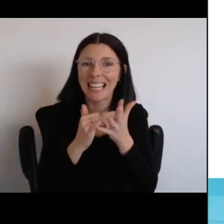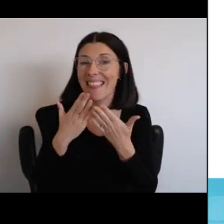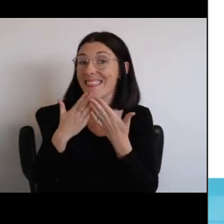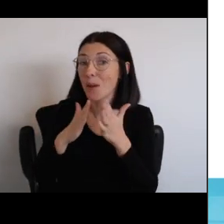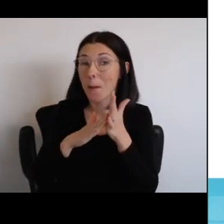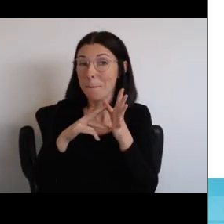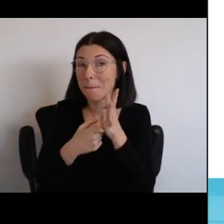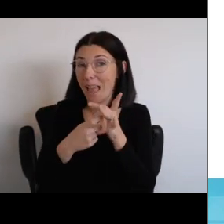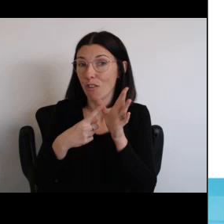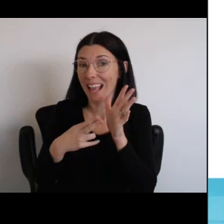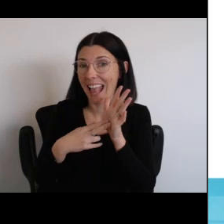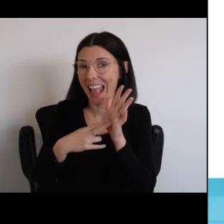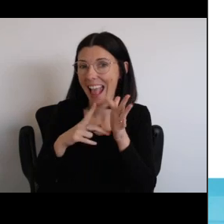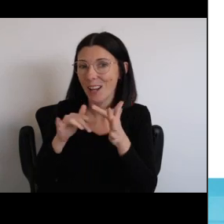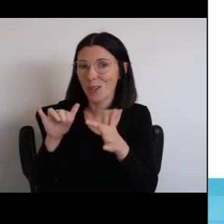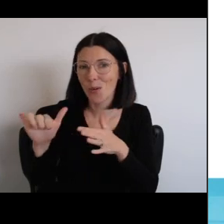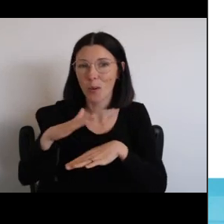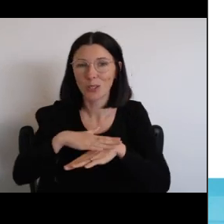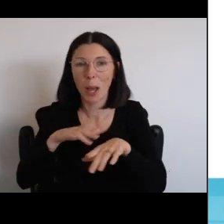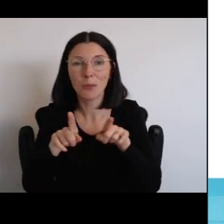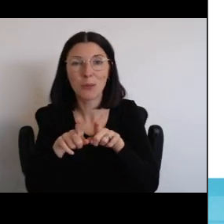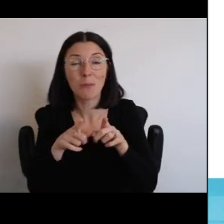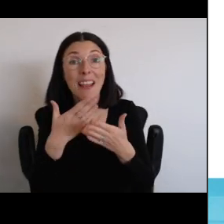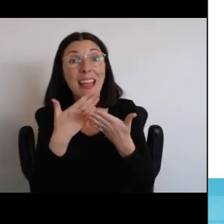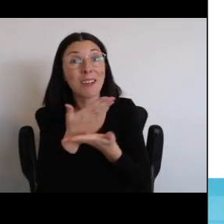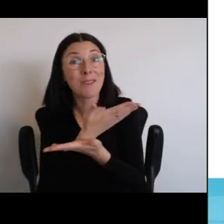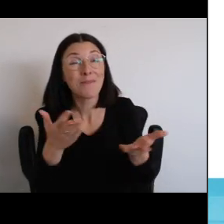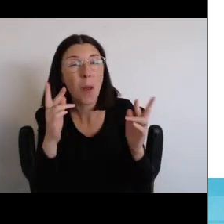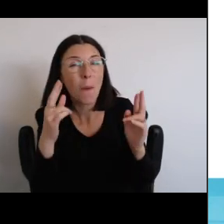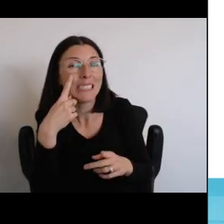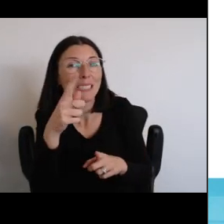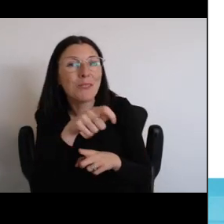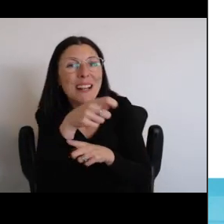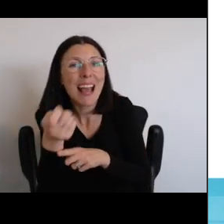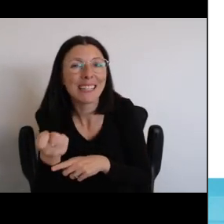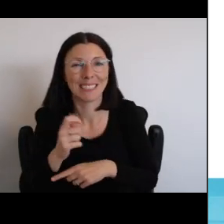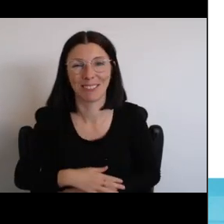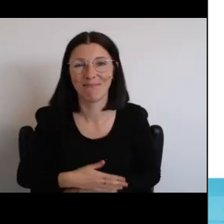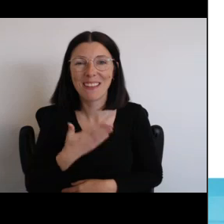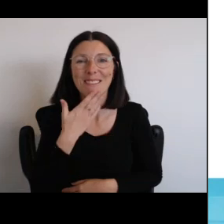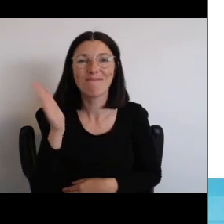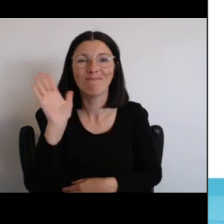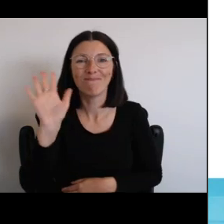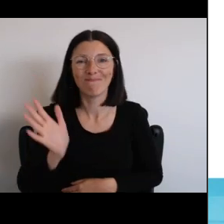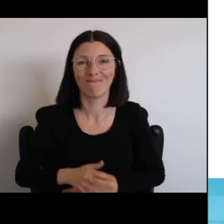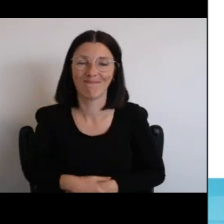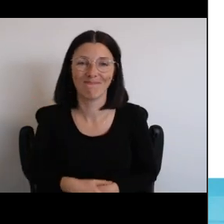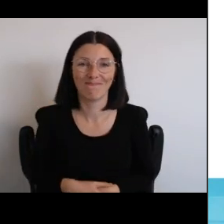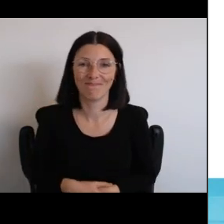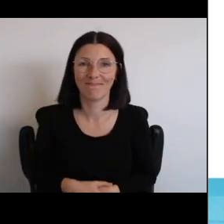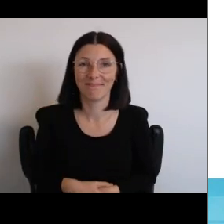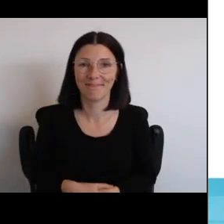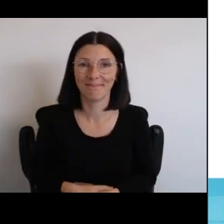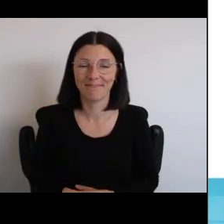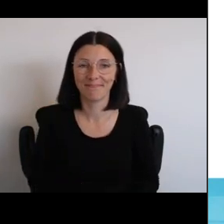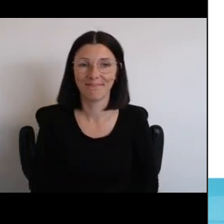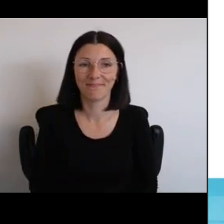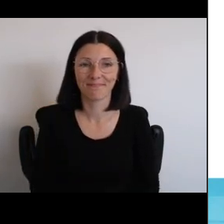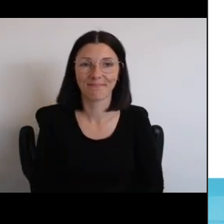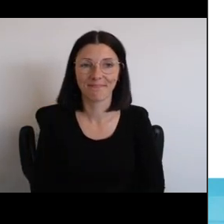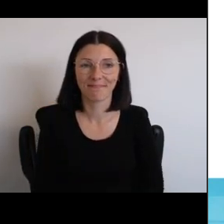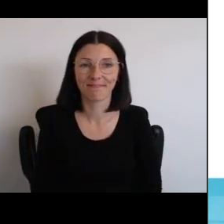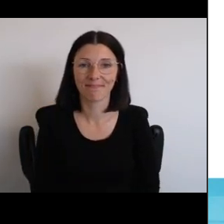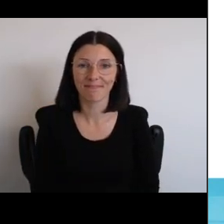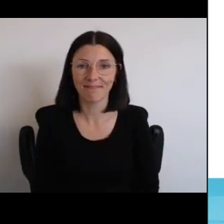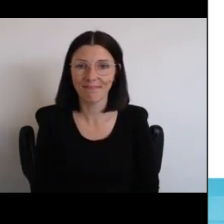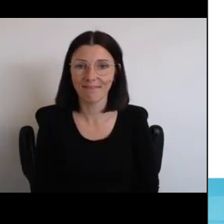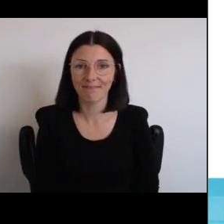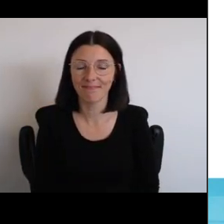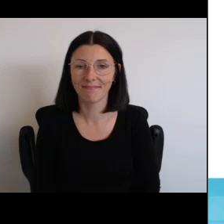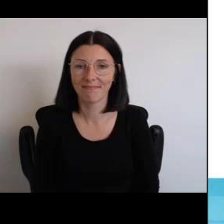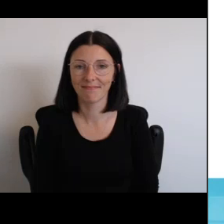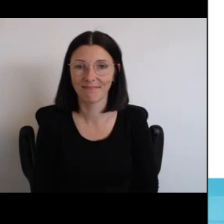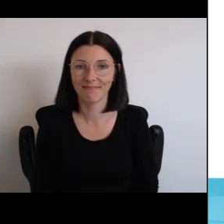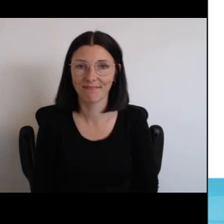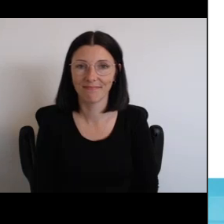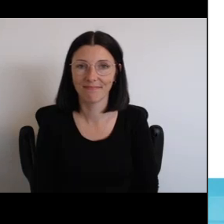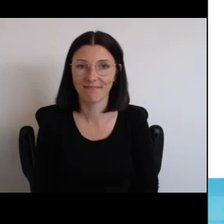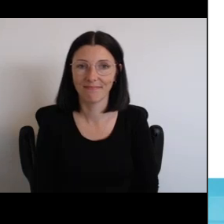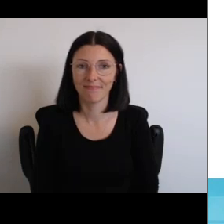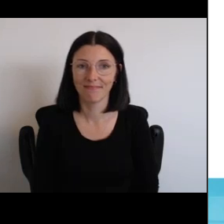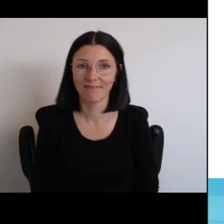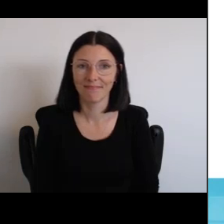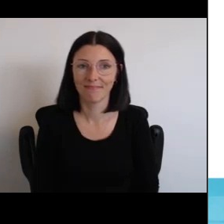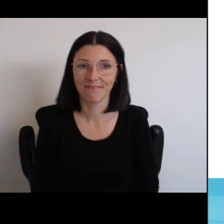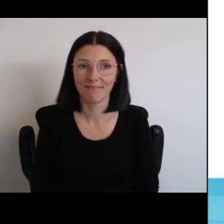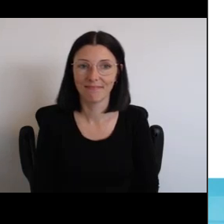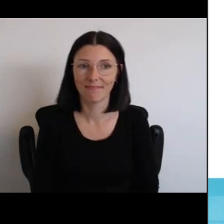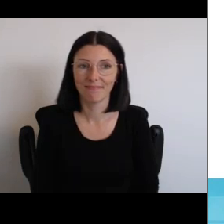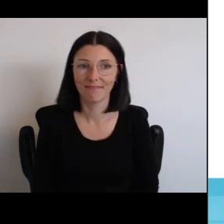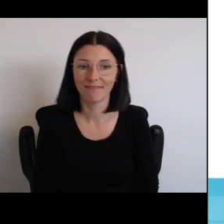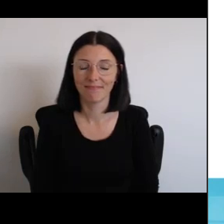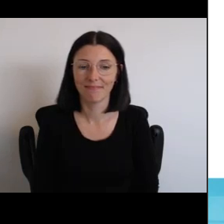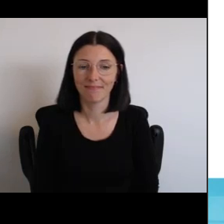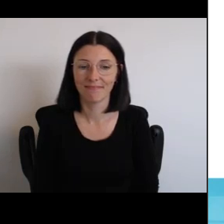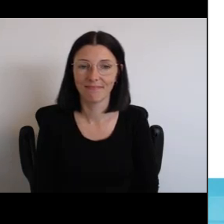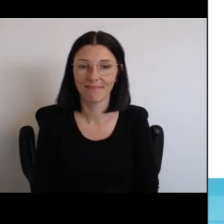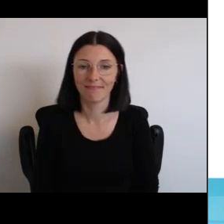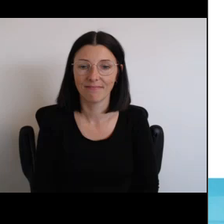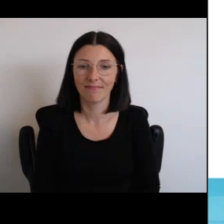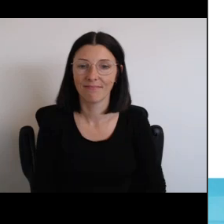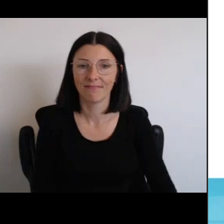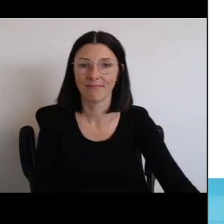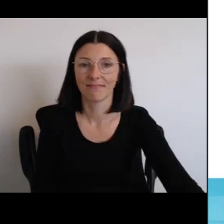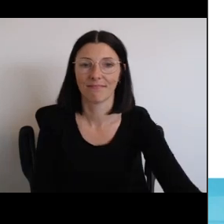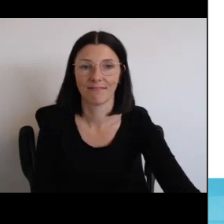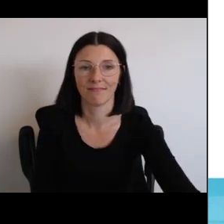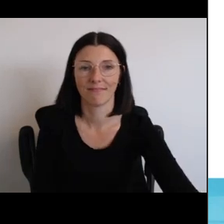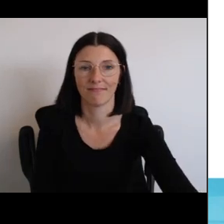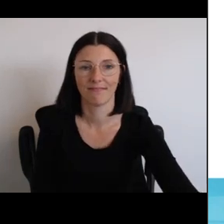sharing my time thank you everyone I hope to see you at the next one thanks a lot bye bye